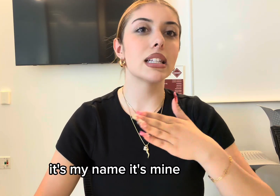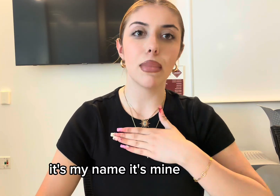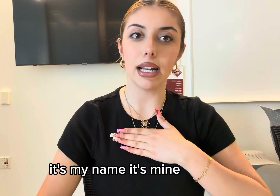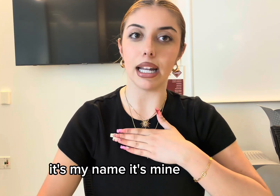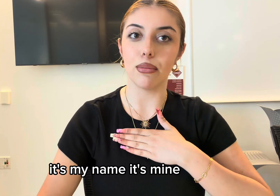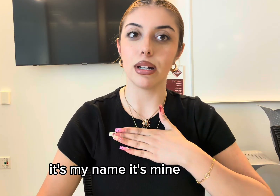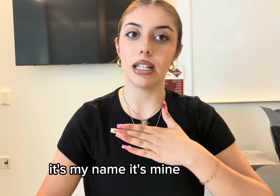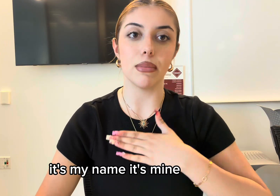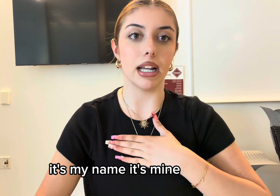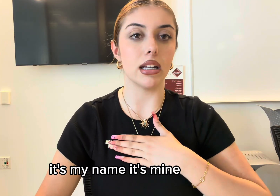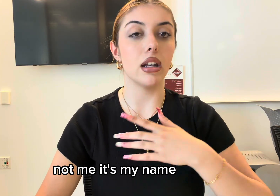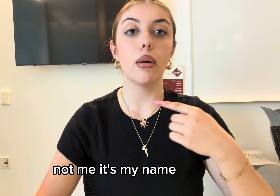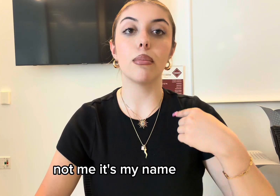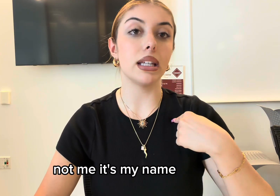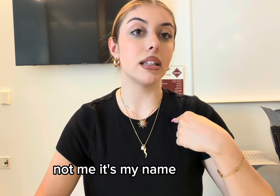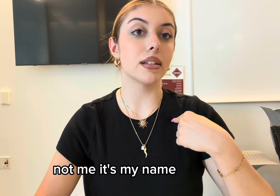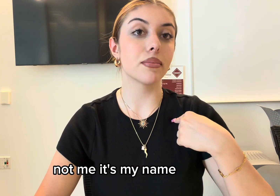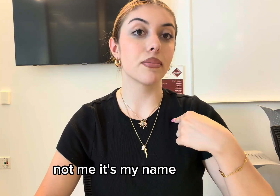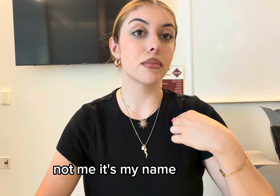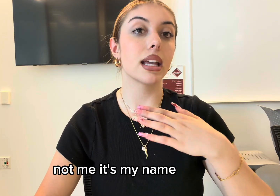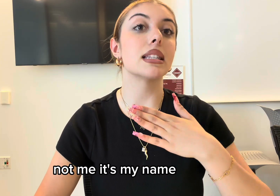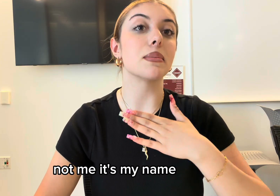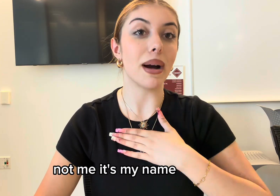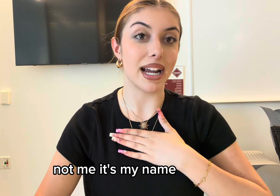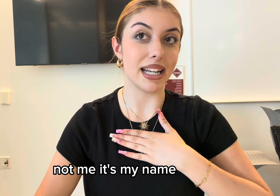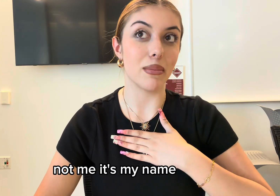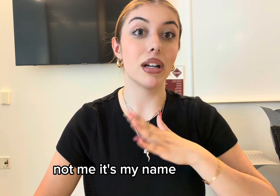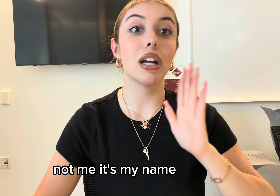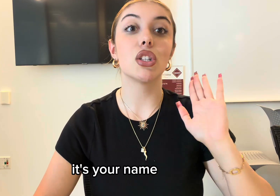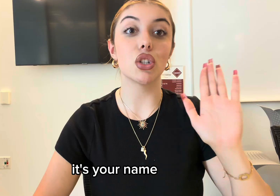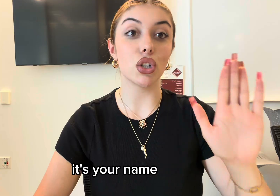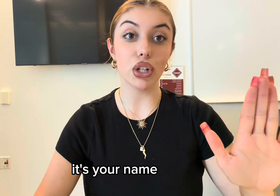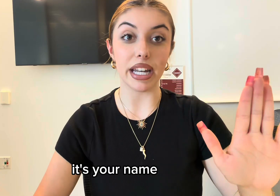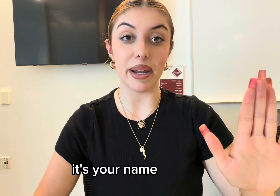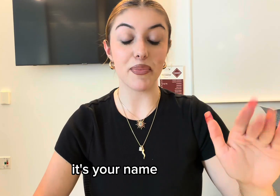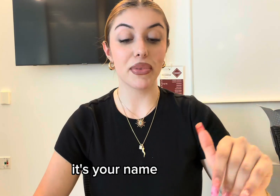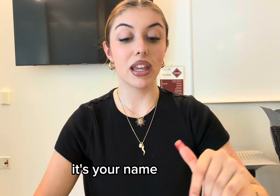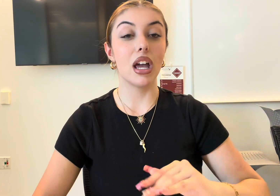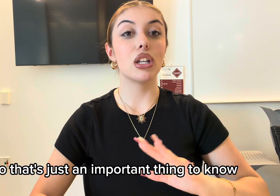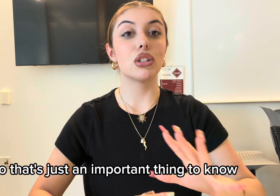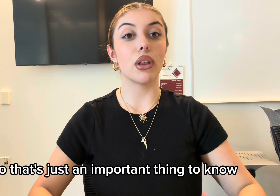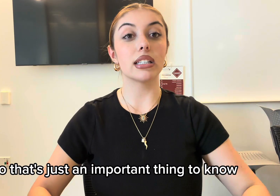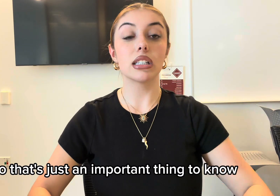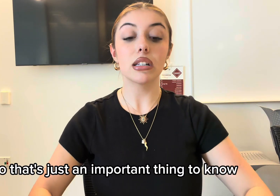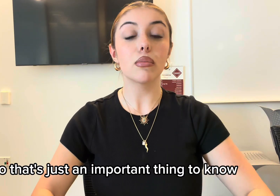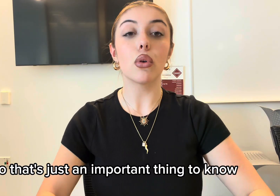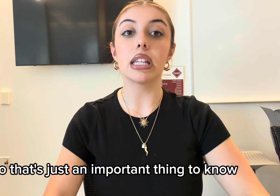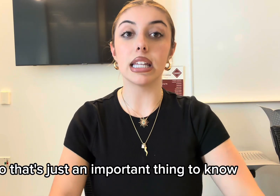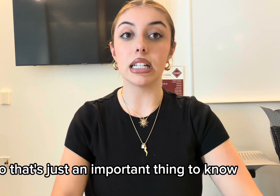it's my name. It's mine, not me. It's my name. It's your name. So that's just an important thing